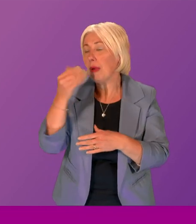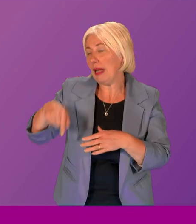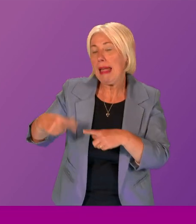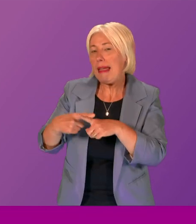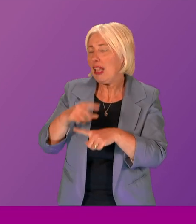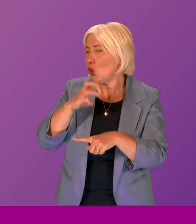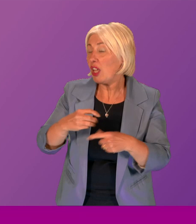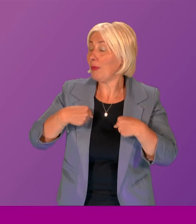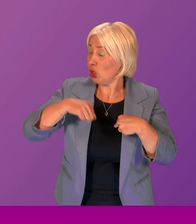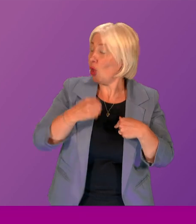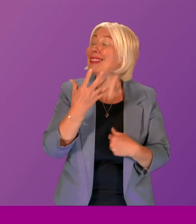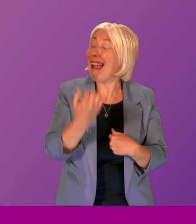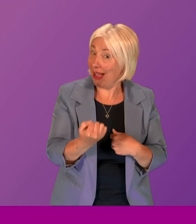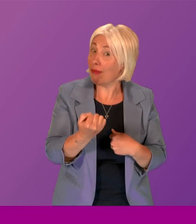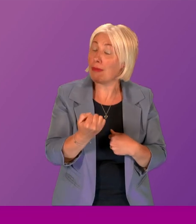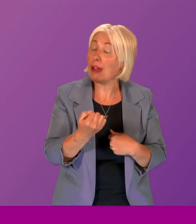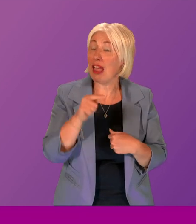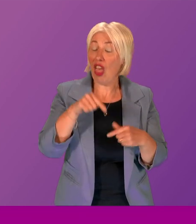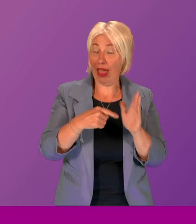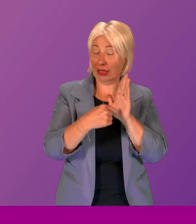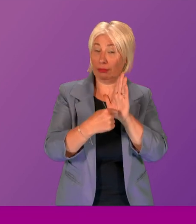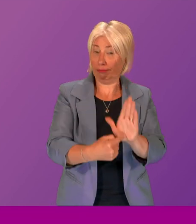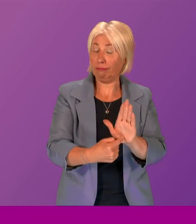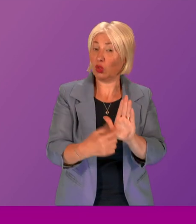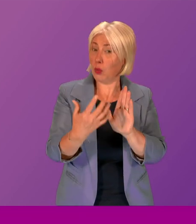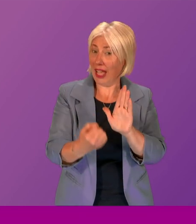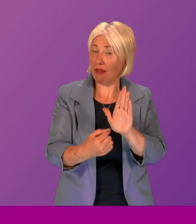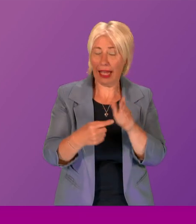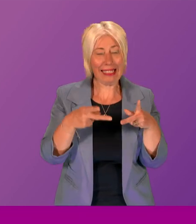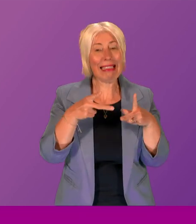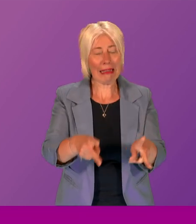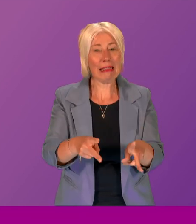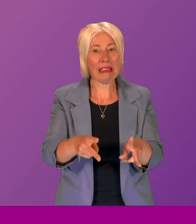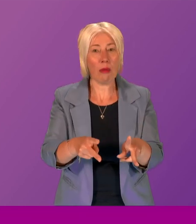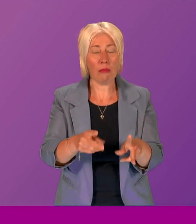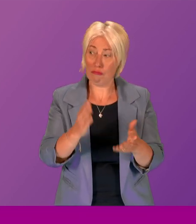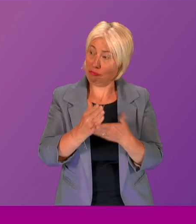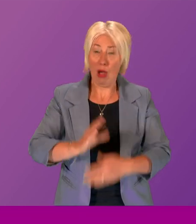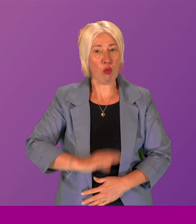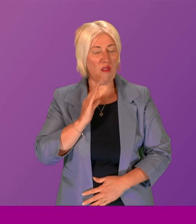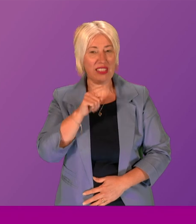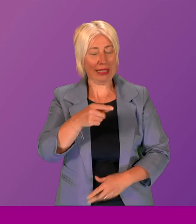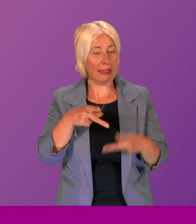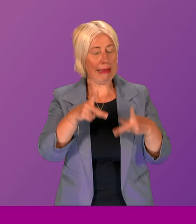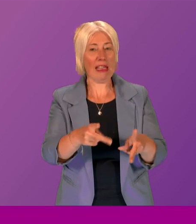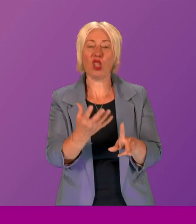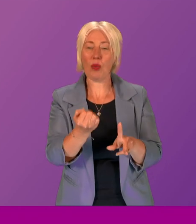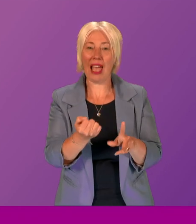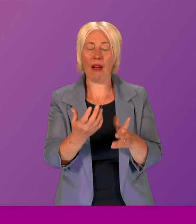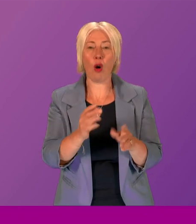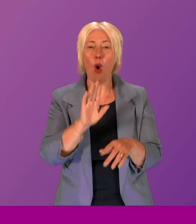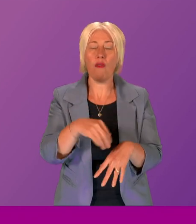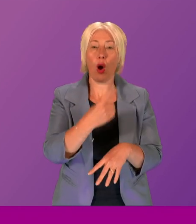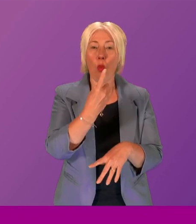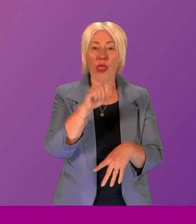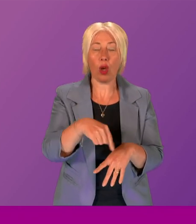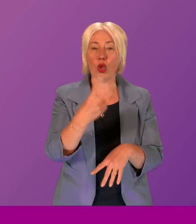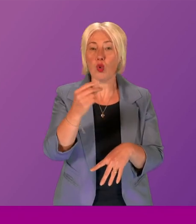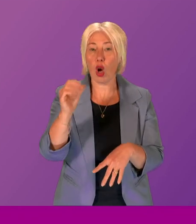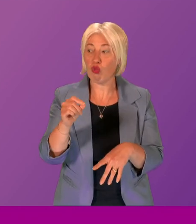Wales. I have great confidence in that system. There are currently more than 1,200 active dog